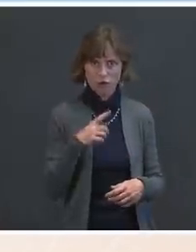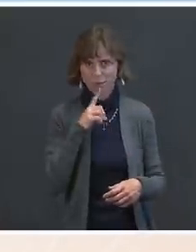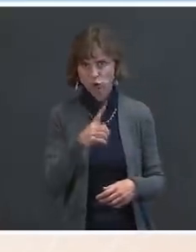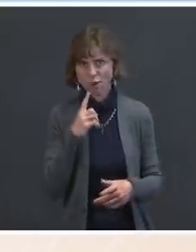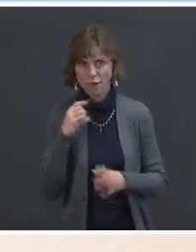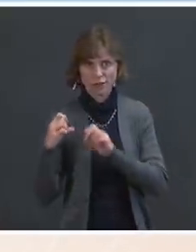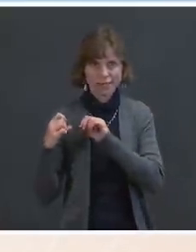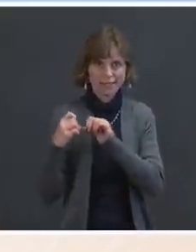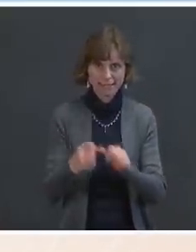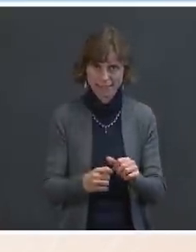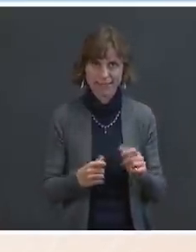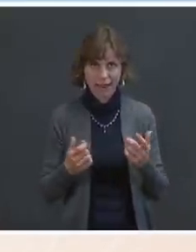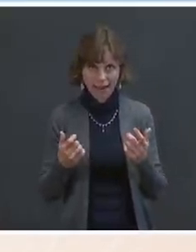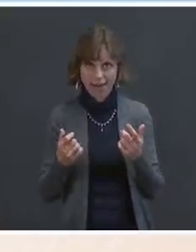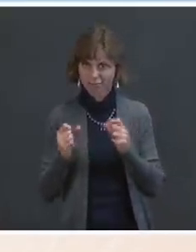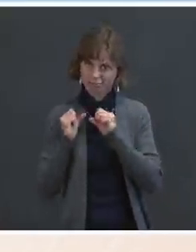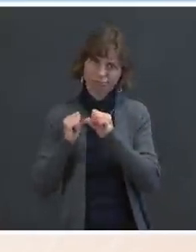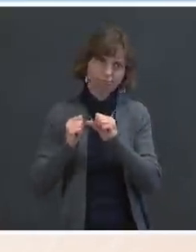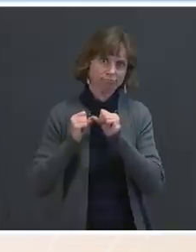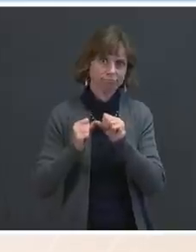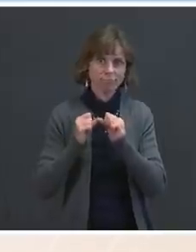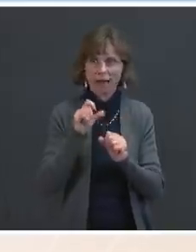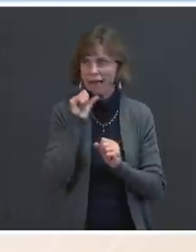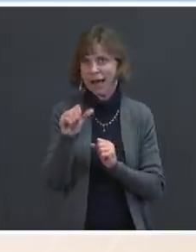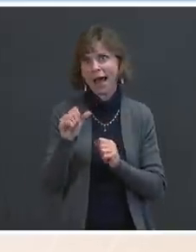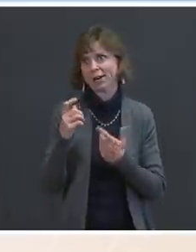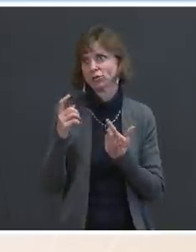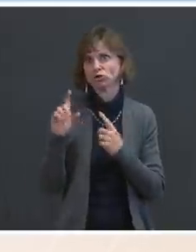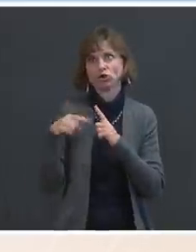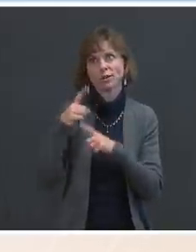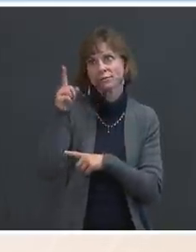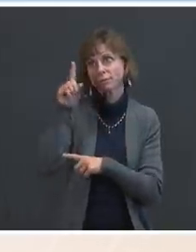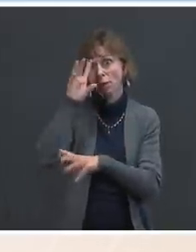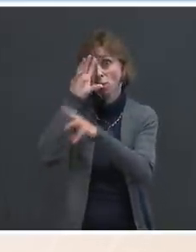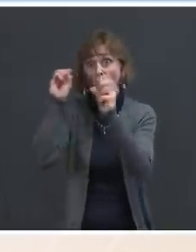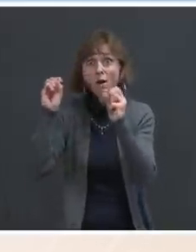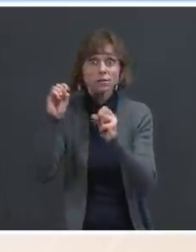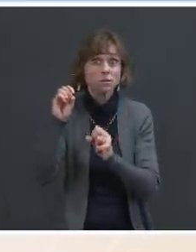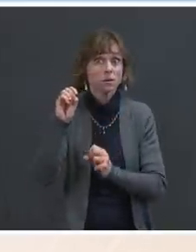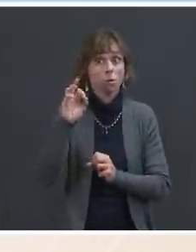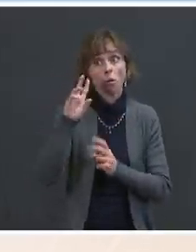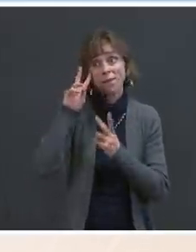that is not just about the President of the United States or the Vice President of the United States speaking about the benefits,